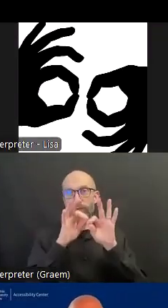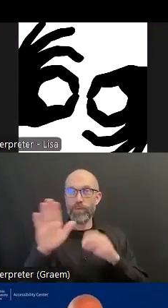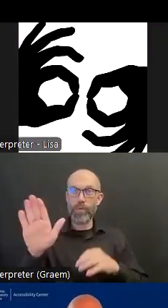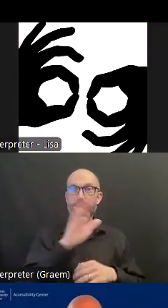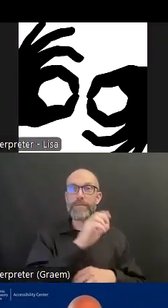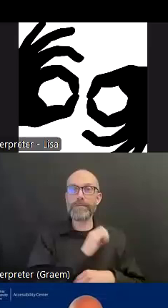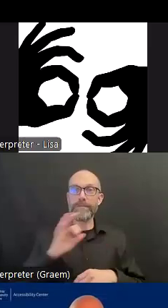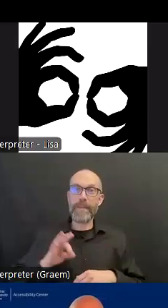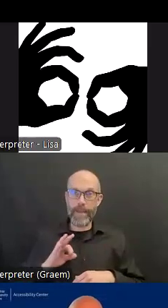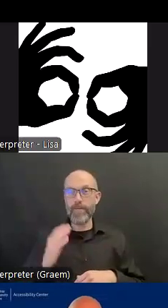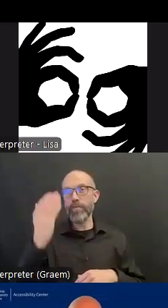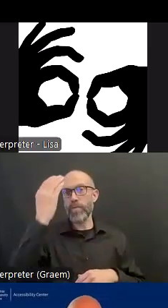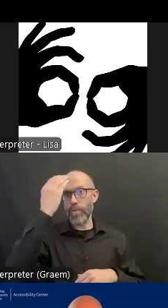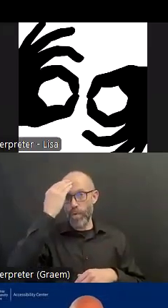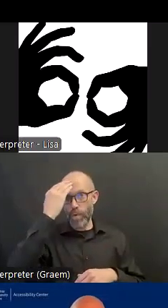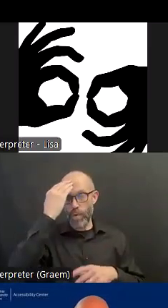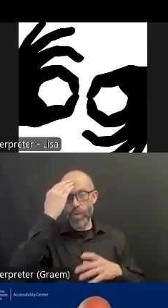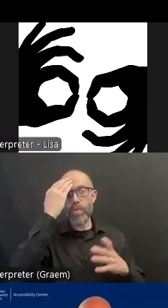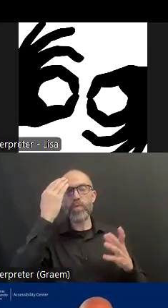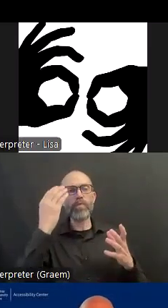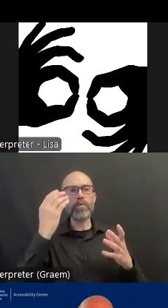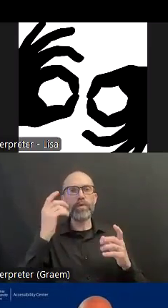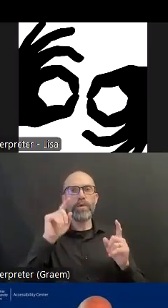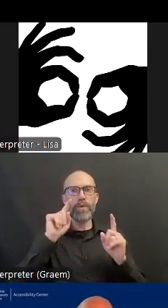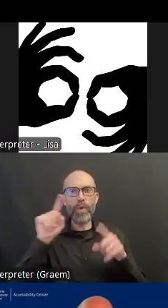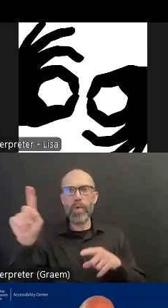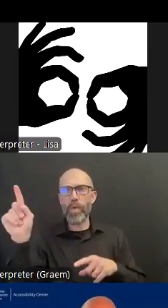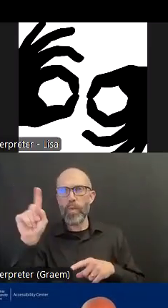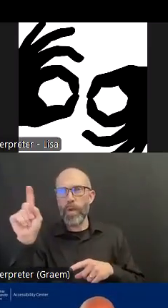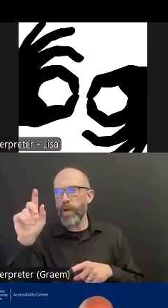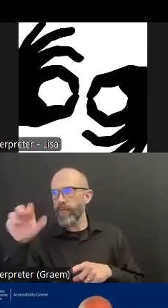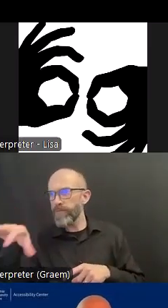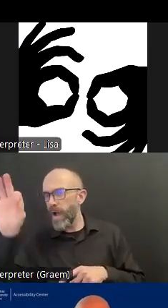know where they can go look. Here's the information. It's right here. We know there's these issues.